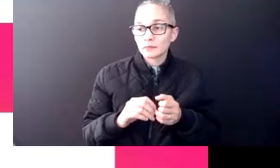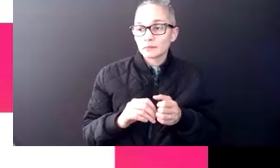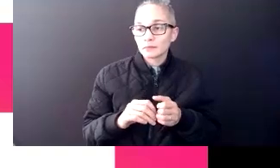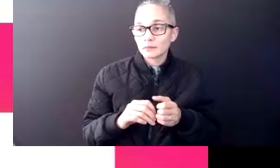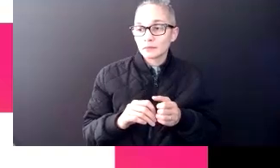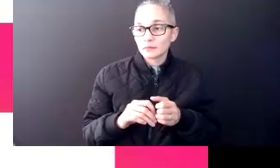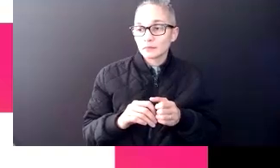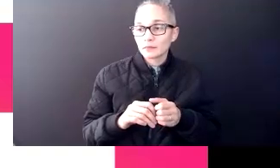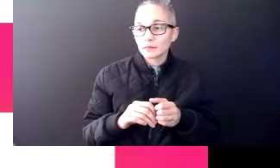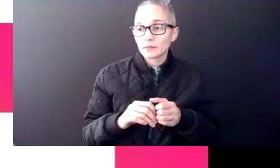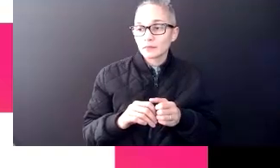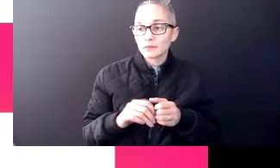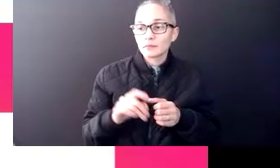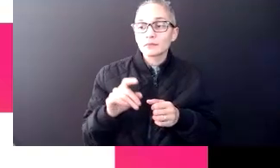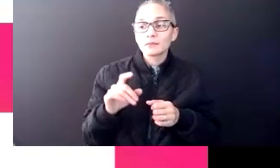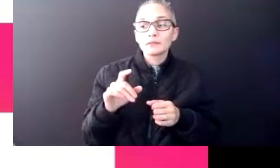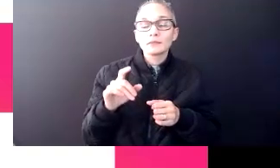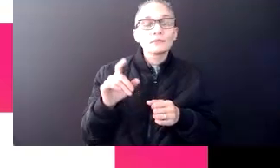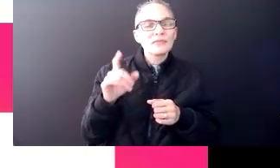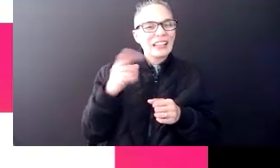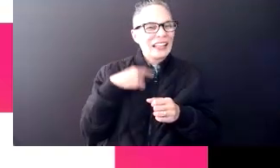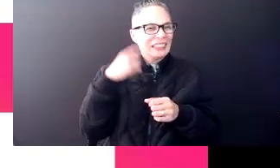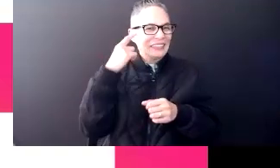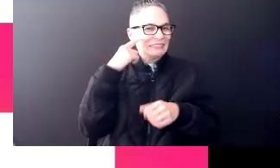Yeah, I think we cut the time a little bit short.